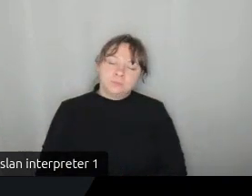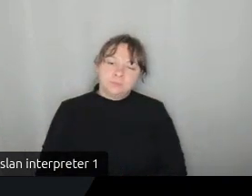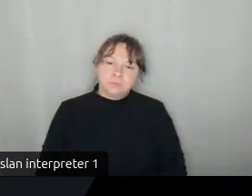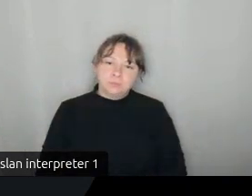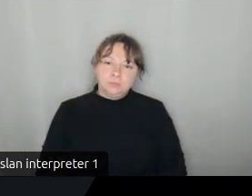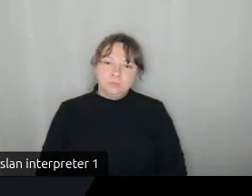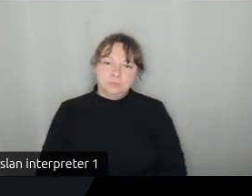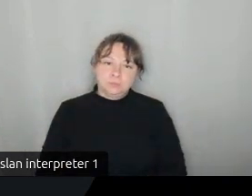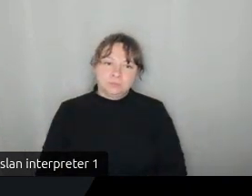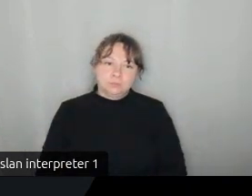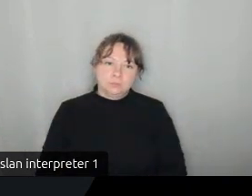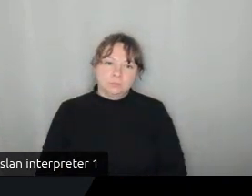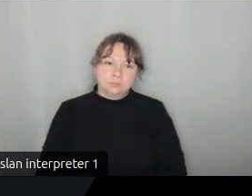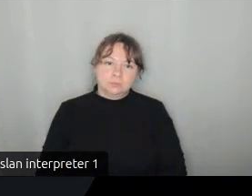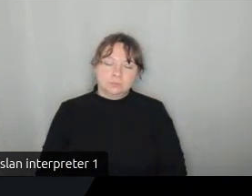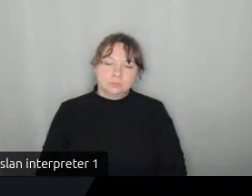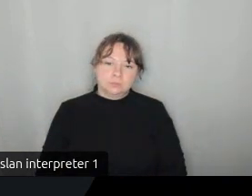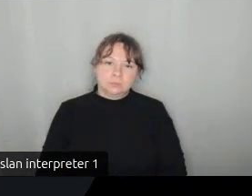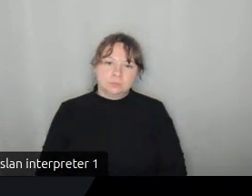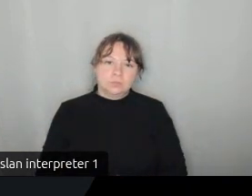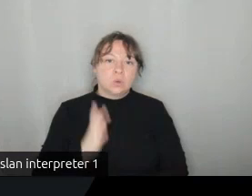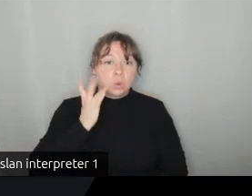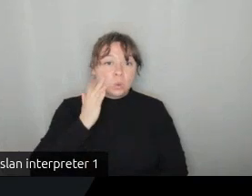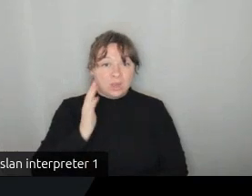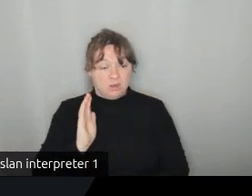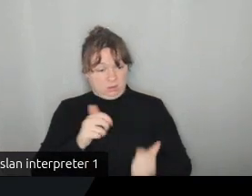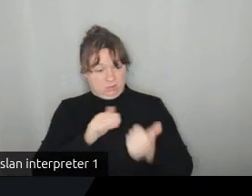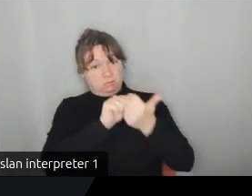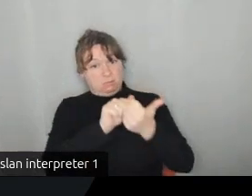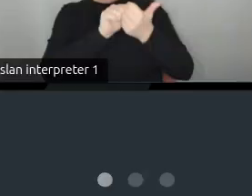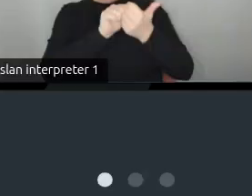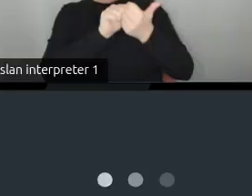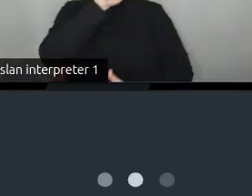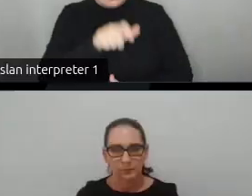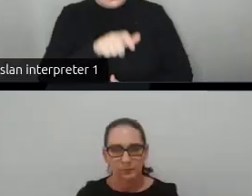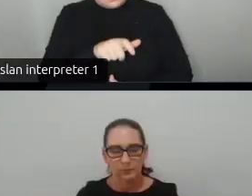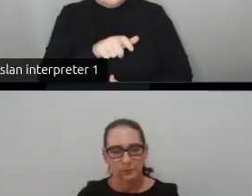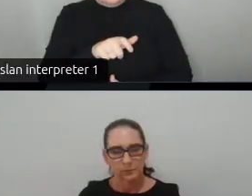Now, when it comes to working with clients, um try to use plain language when communicating